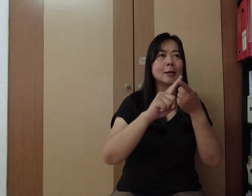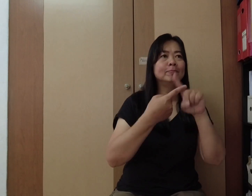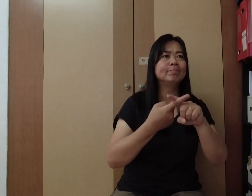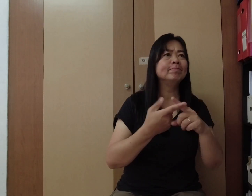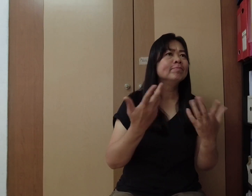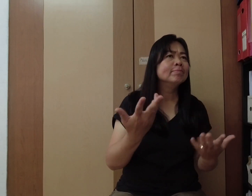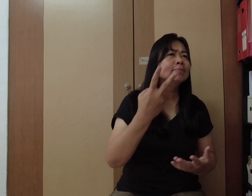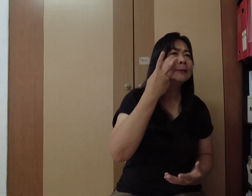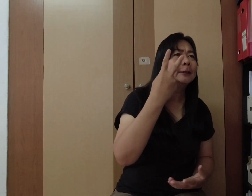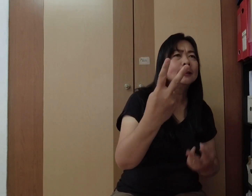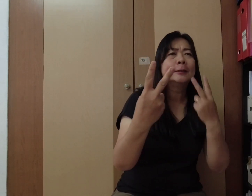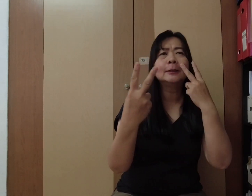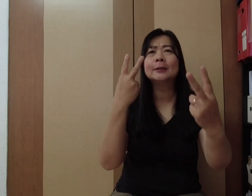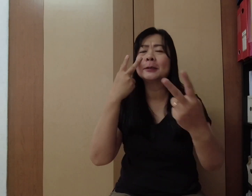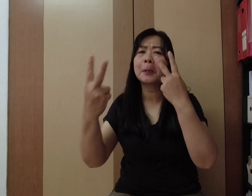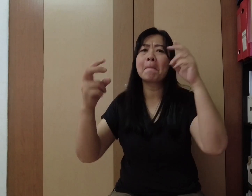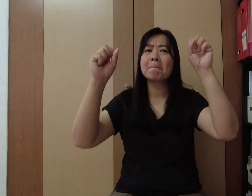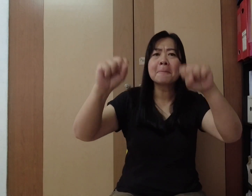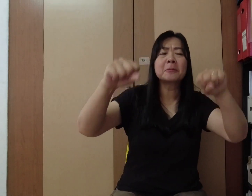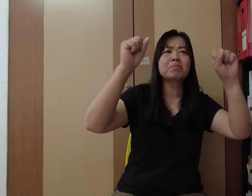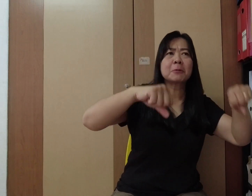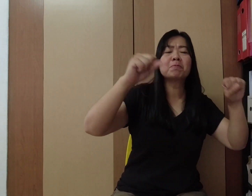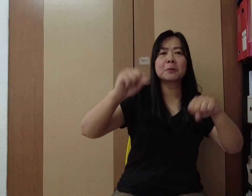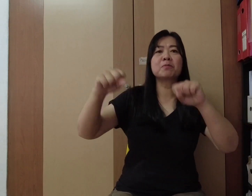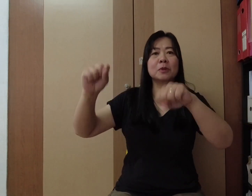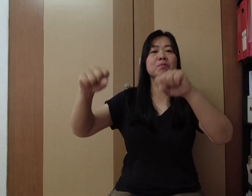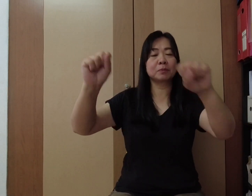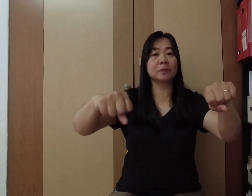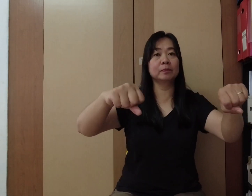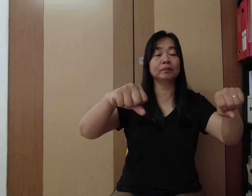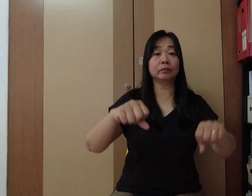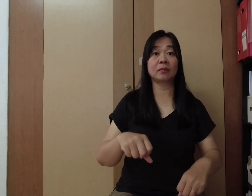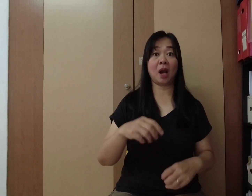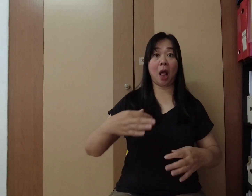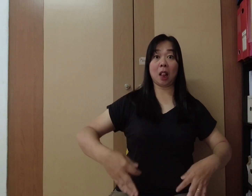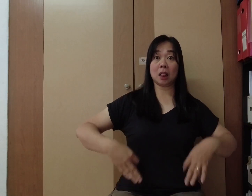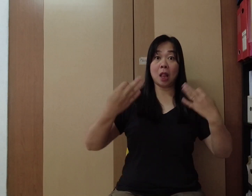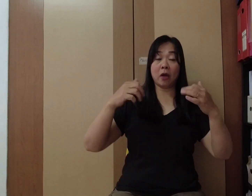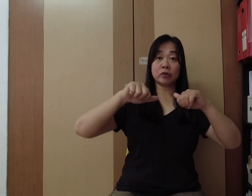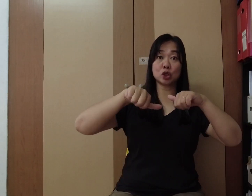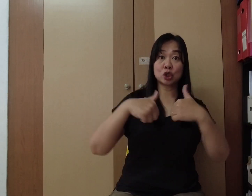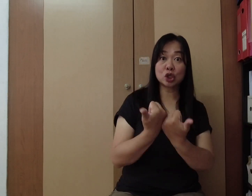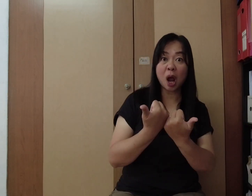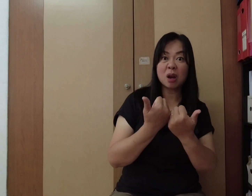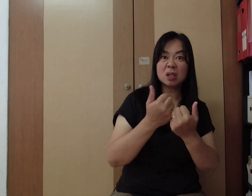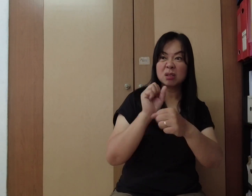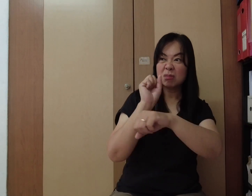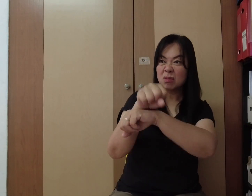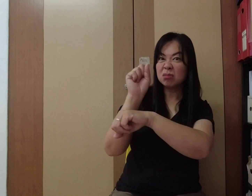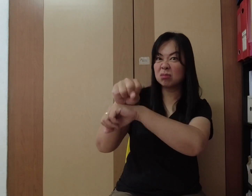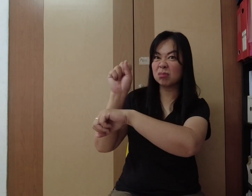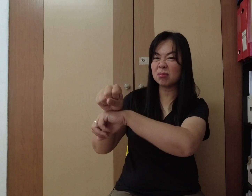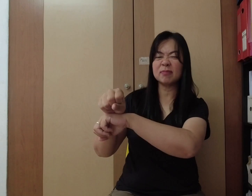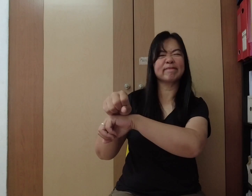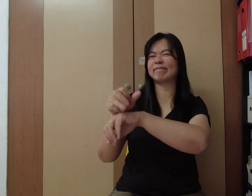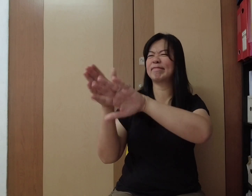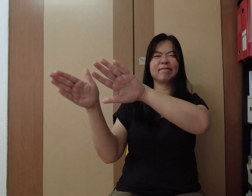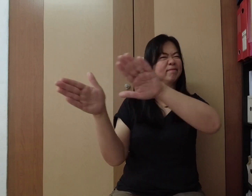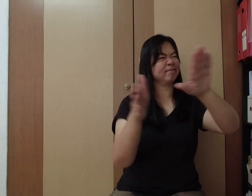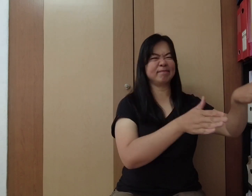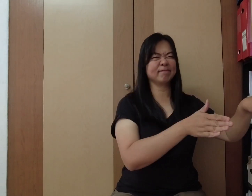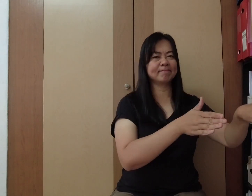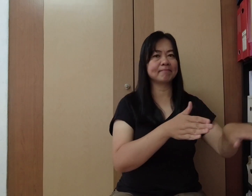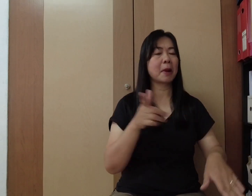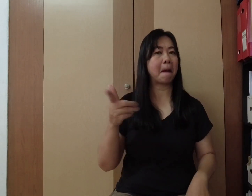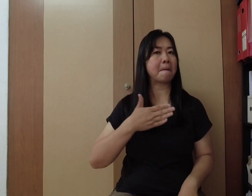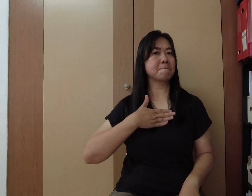for new friends and discovers many possibilities. Instead